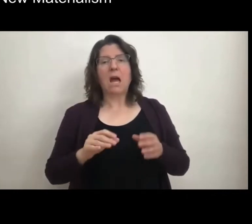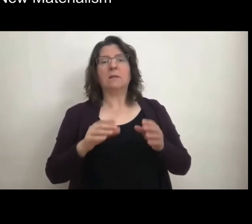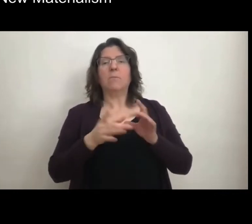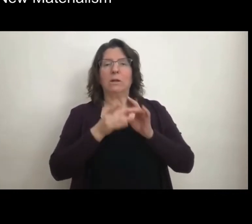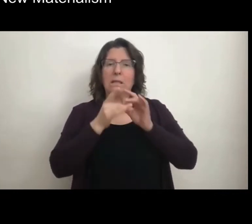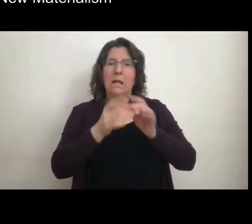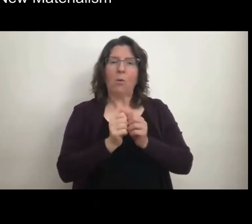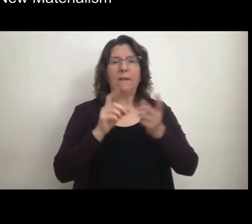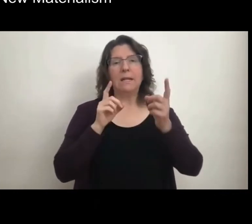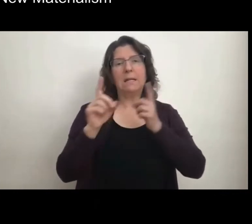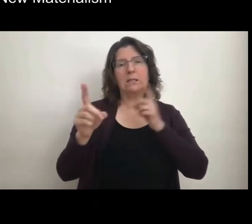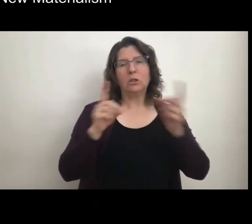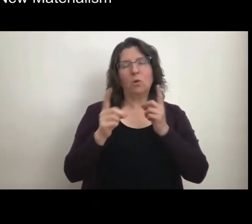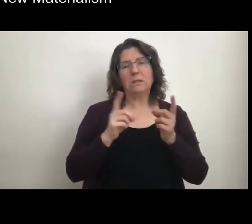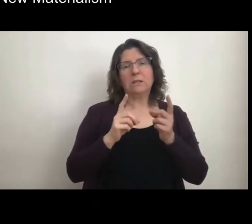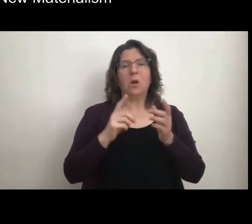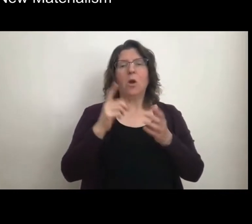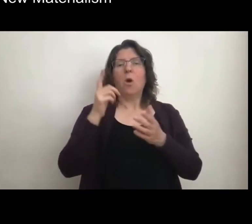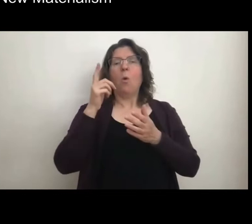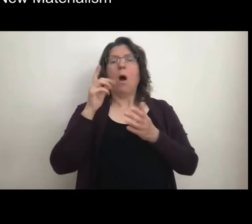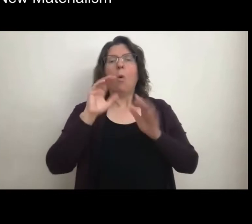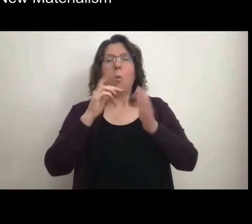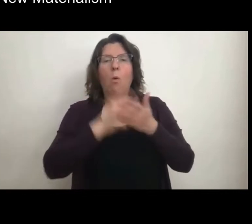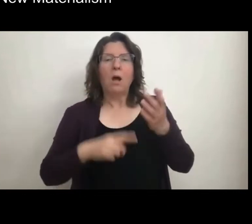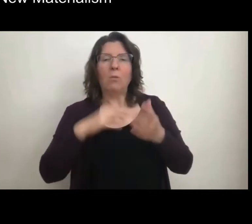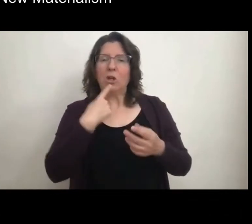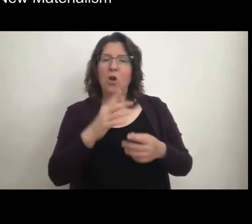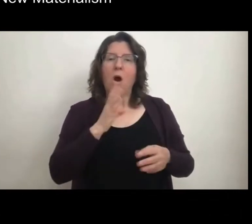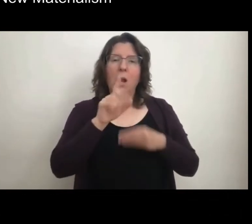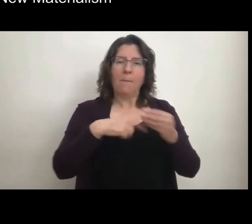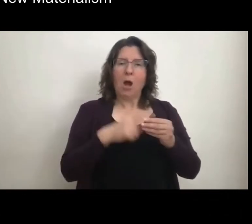This explores discourse in use.